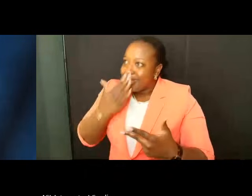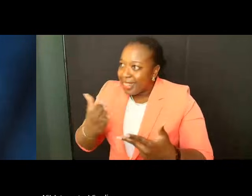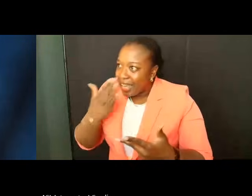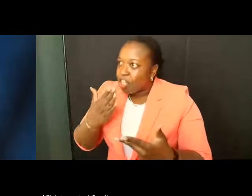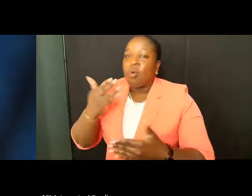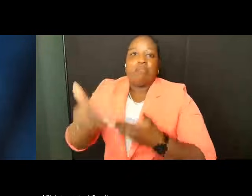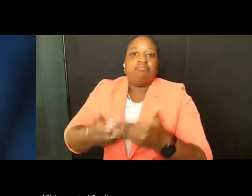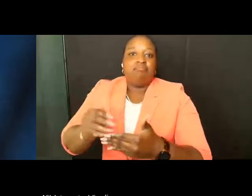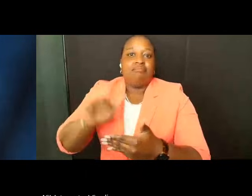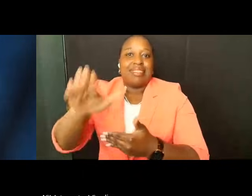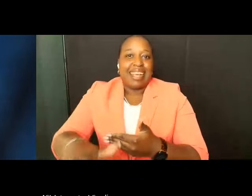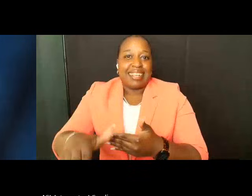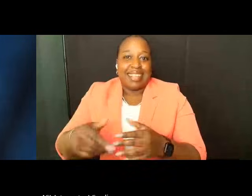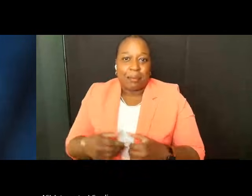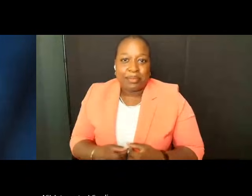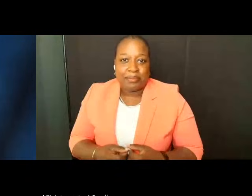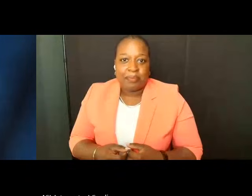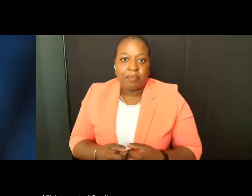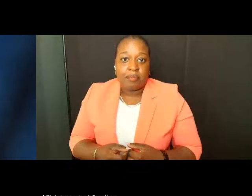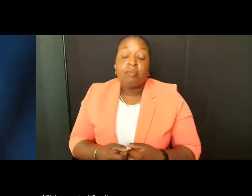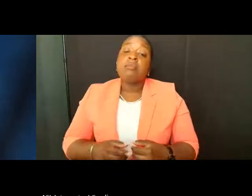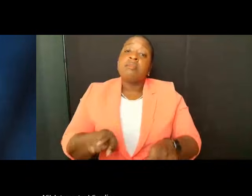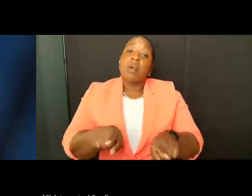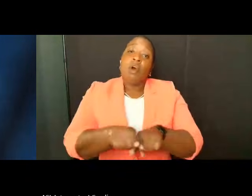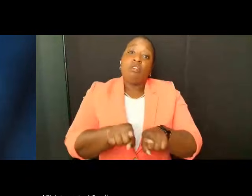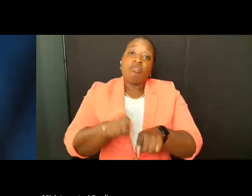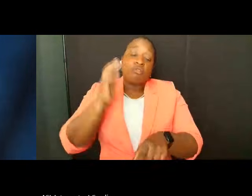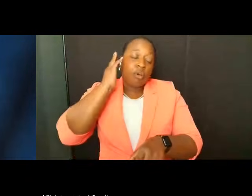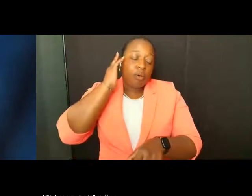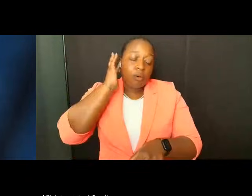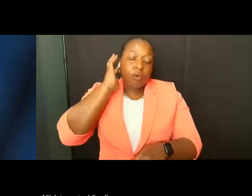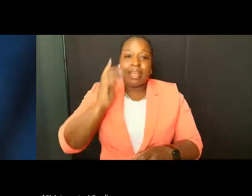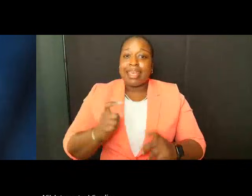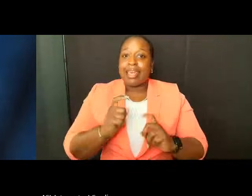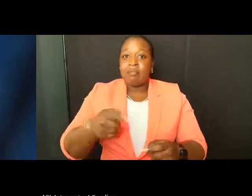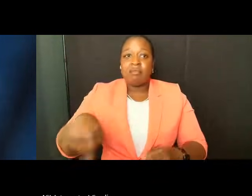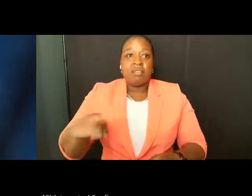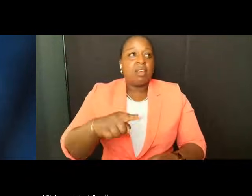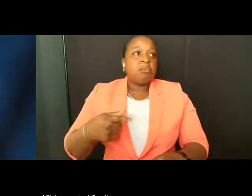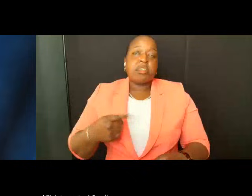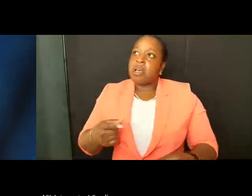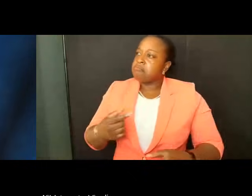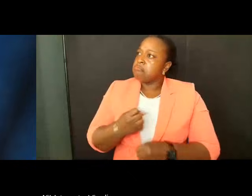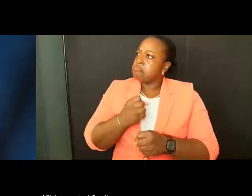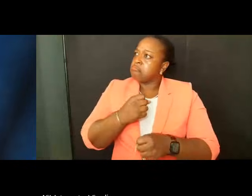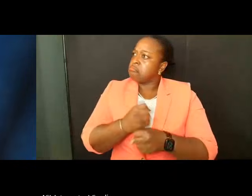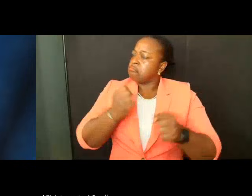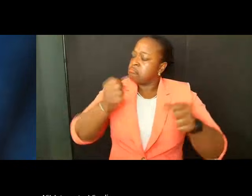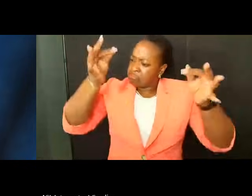It also gives them some autonomy to think that maybe there are different options. Maybe it may